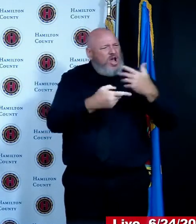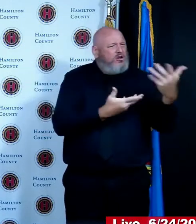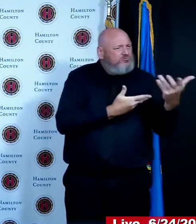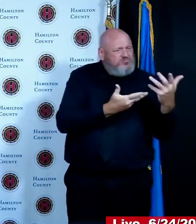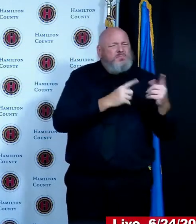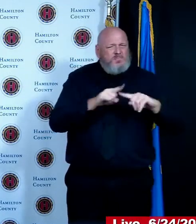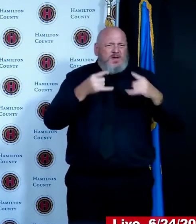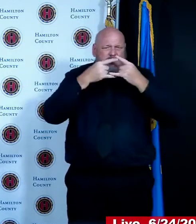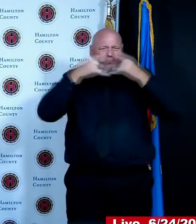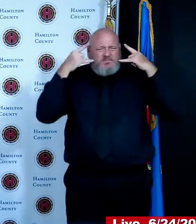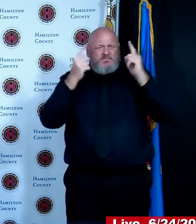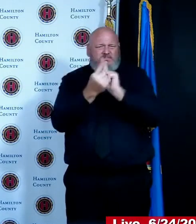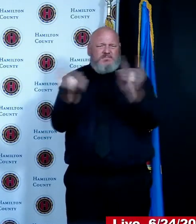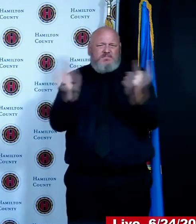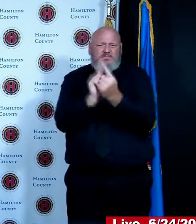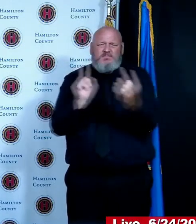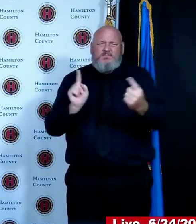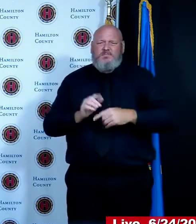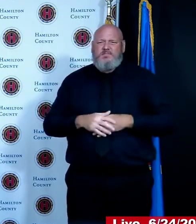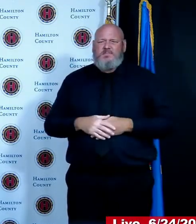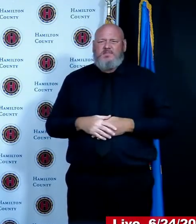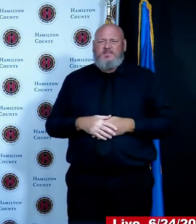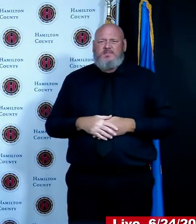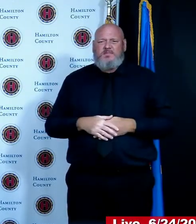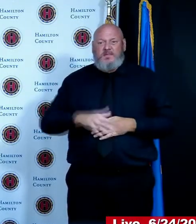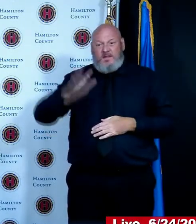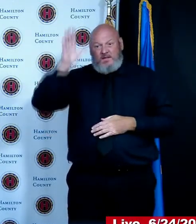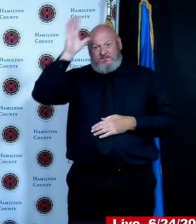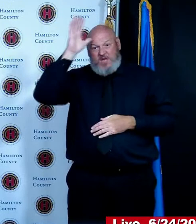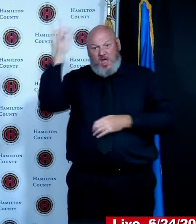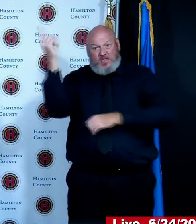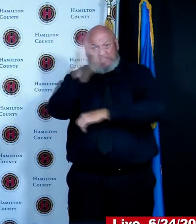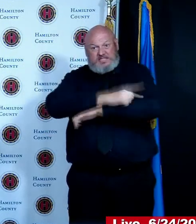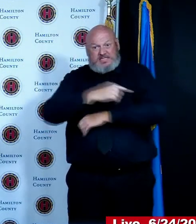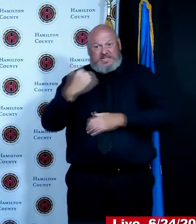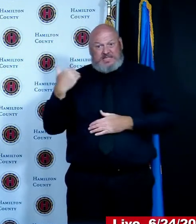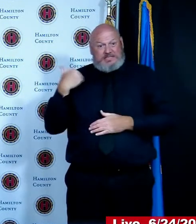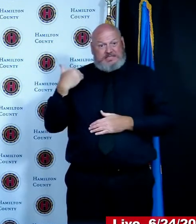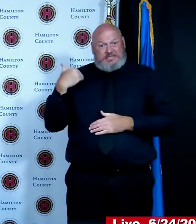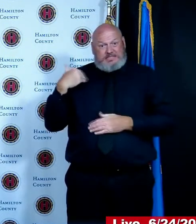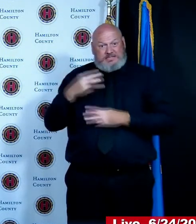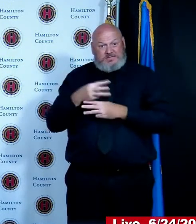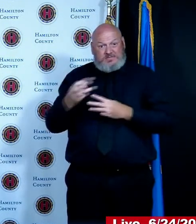hug my own dad on Father's Day but there are ways that we can control the spread